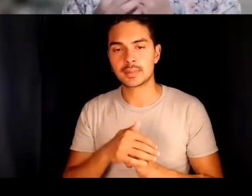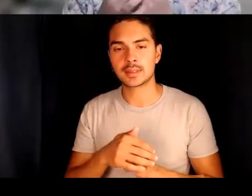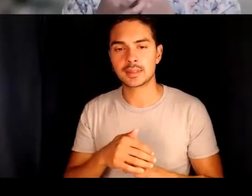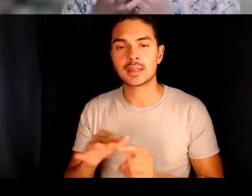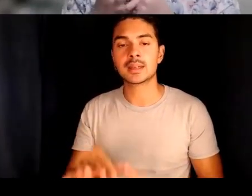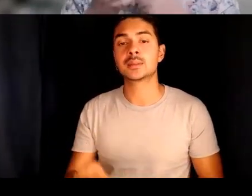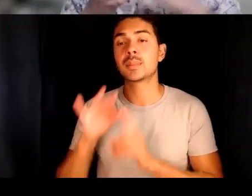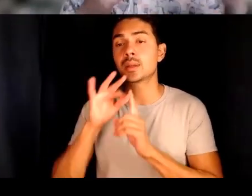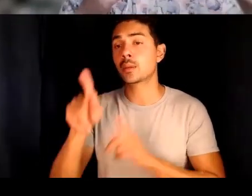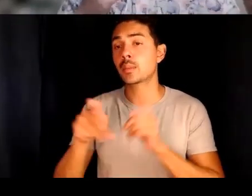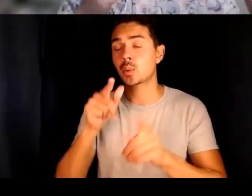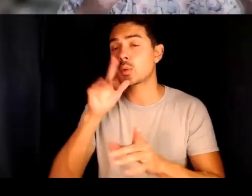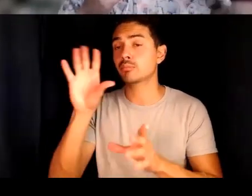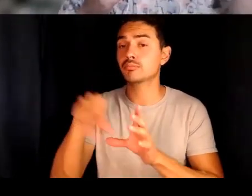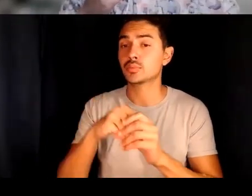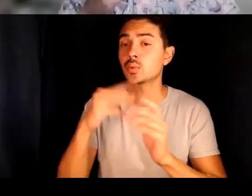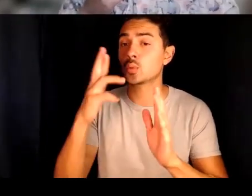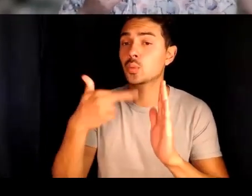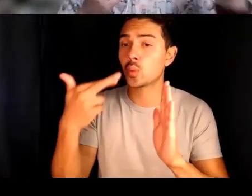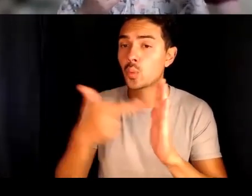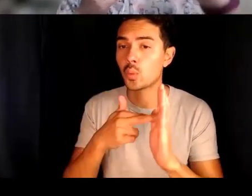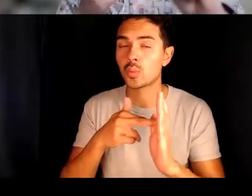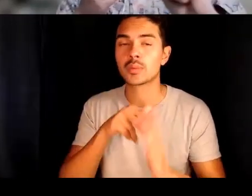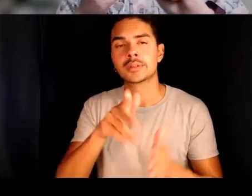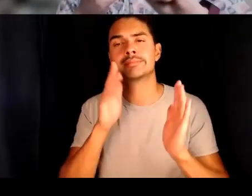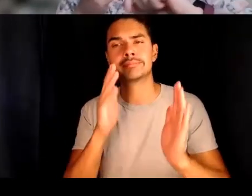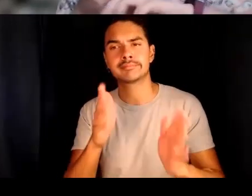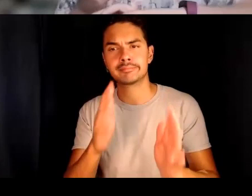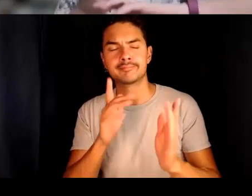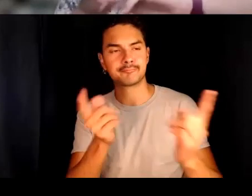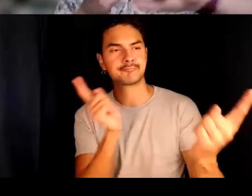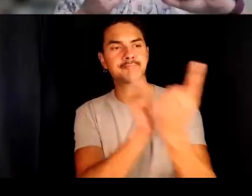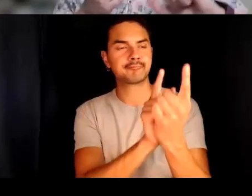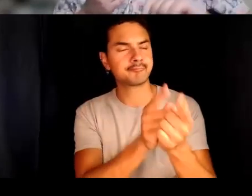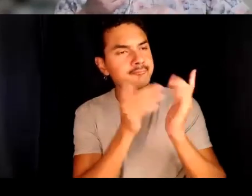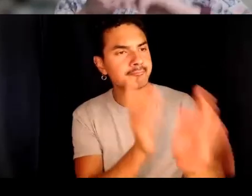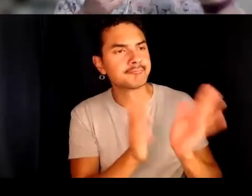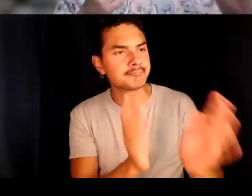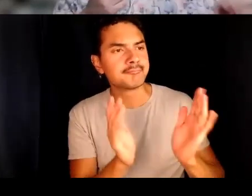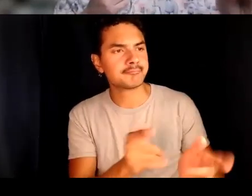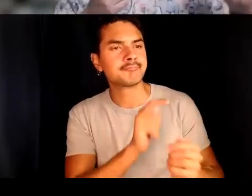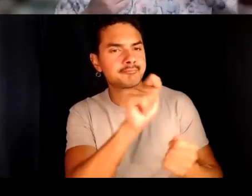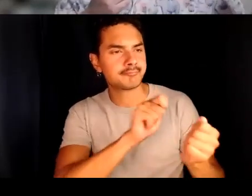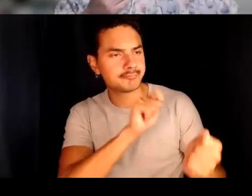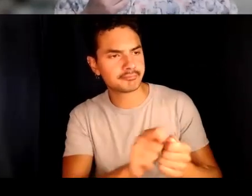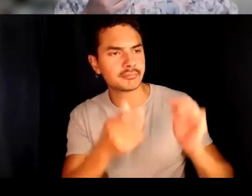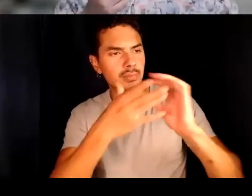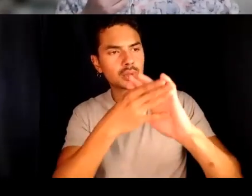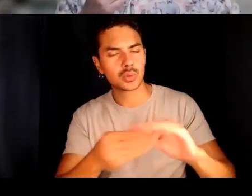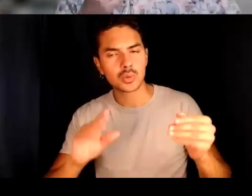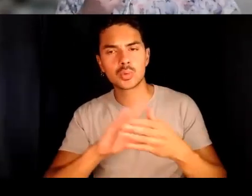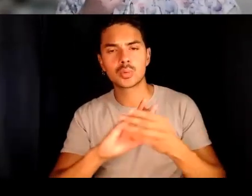where either you're talking to someone about a specific, you know, story or experience,